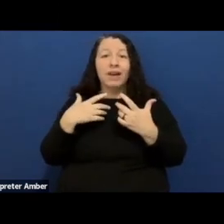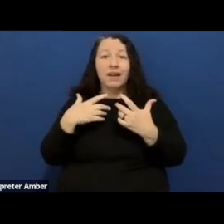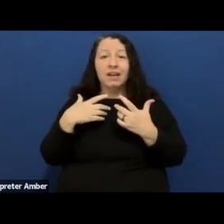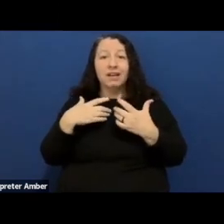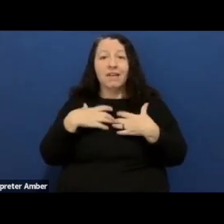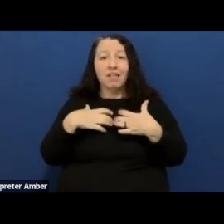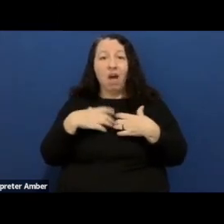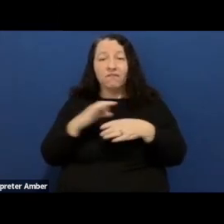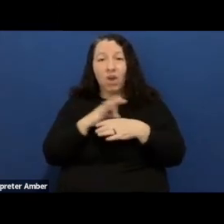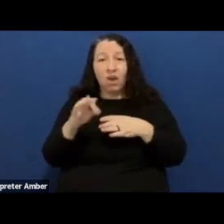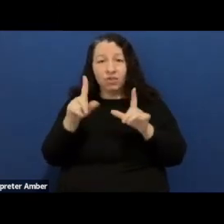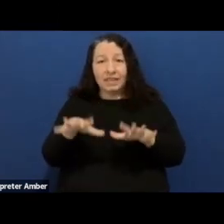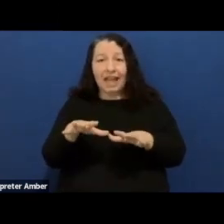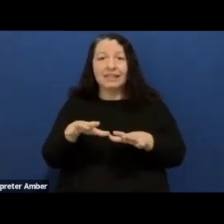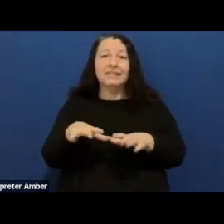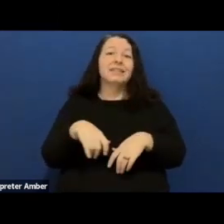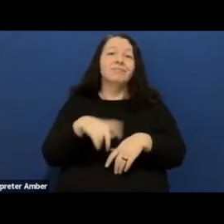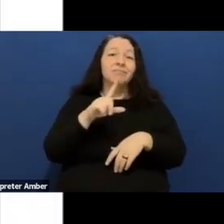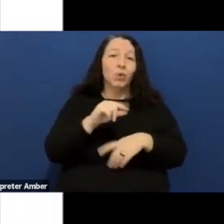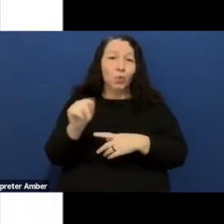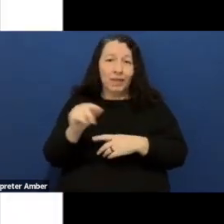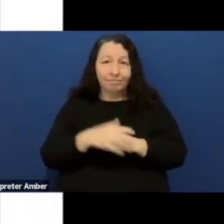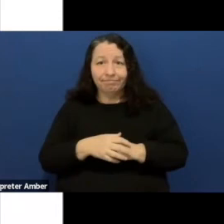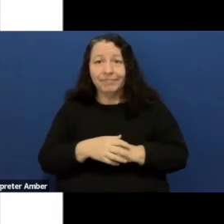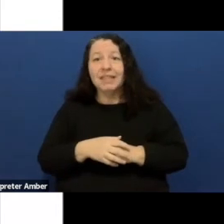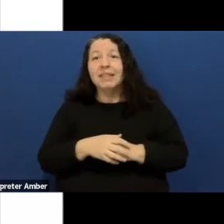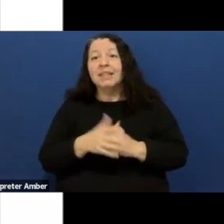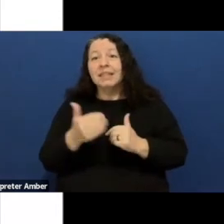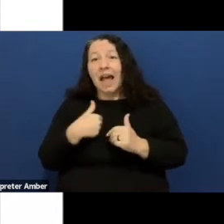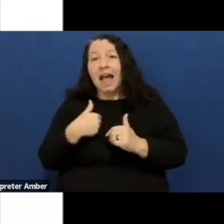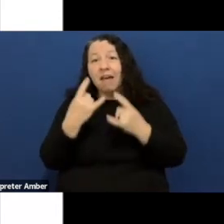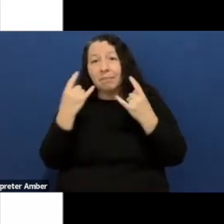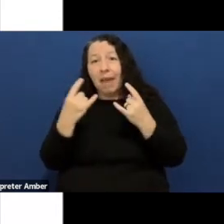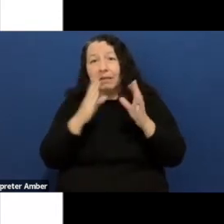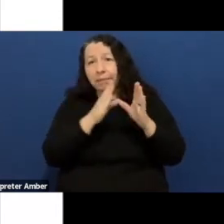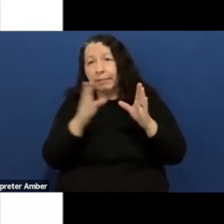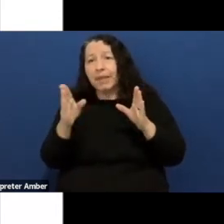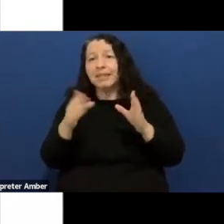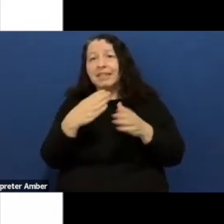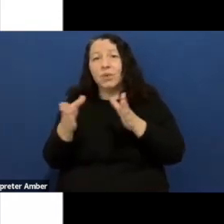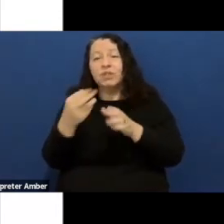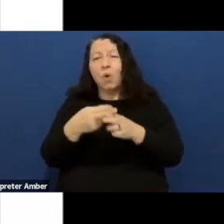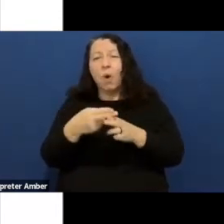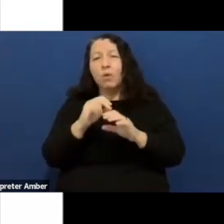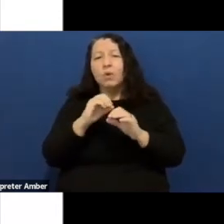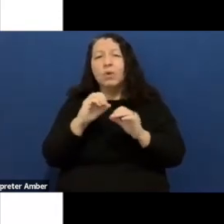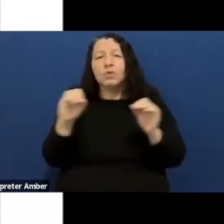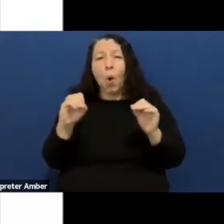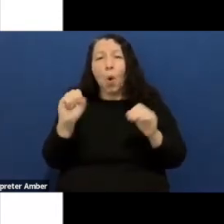test on Mar. 12, 2021. I have 26 of these masks from my COVID visits. The series is